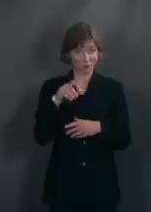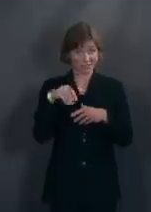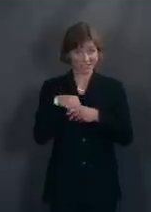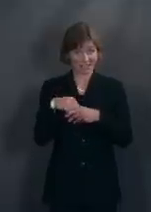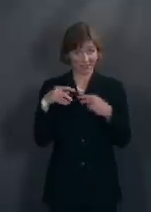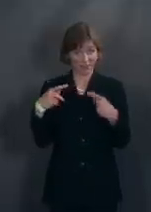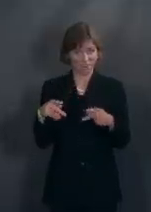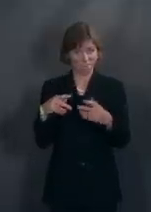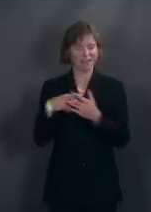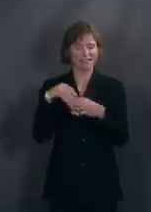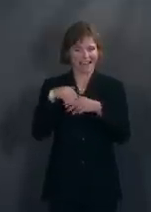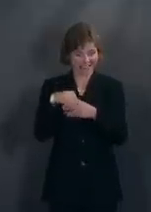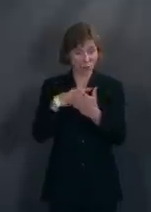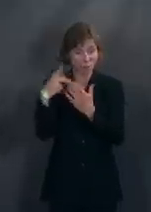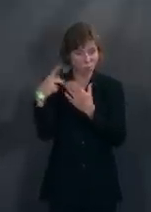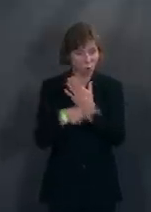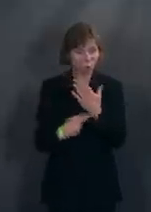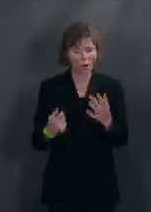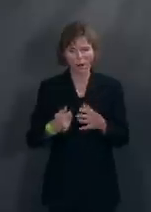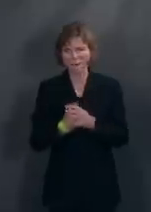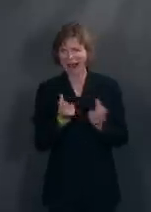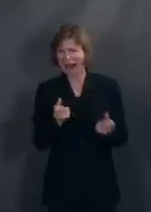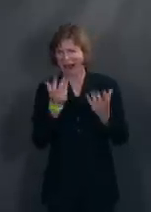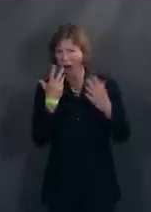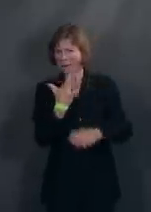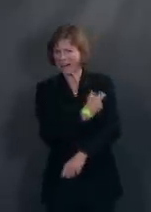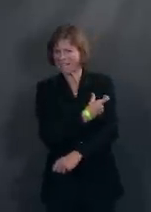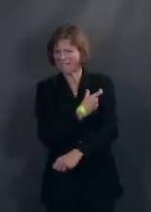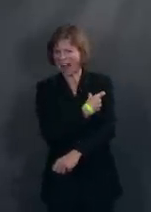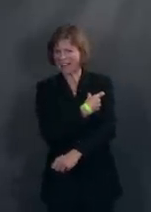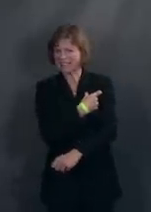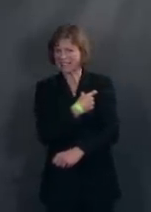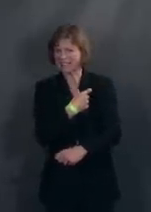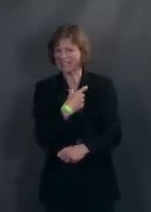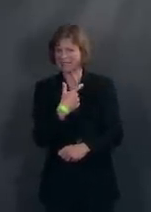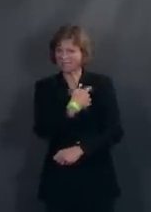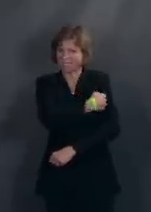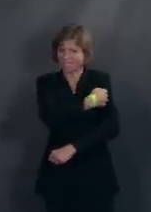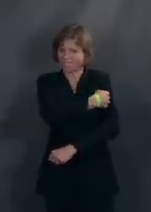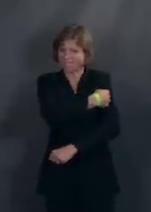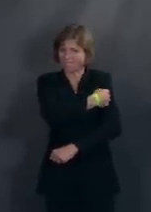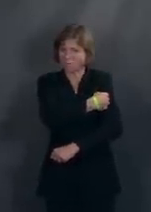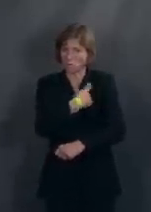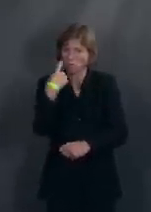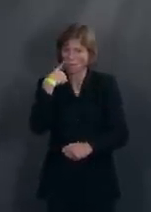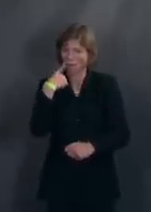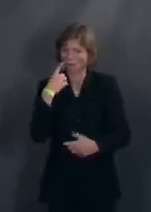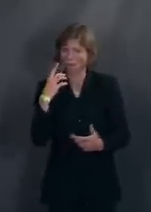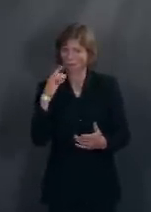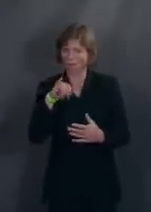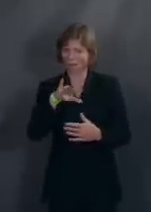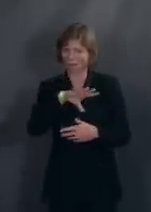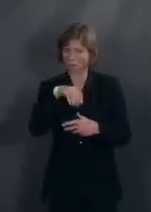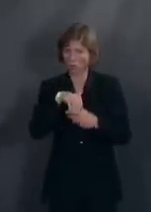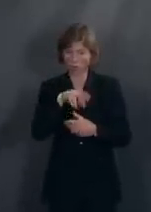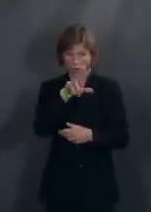How many vaccine doses do you think are going to be pushed through that on a weekly basis? And also, just want to confirm that for that $3 to 5 billion,